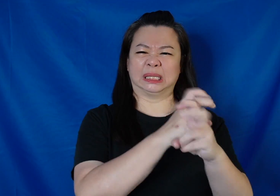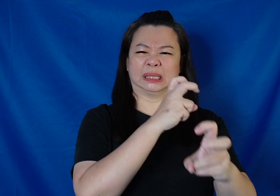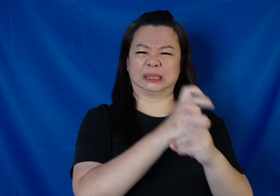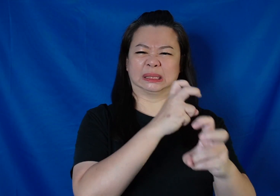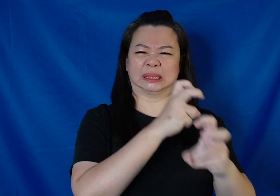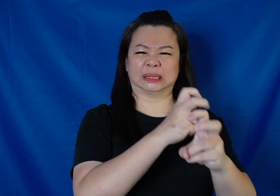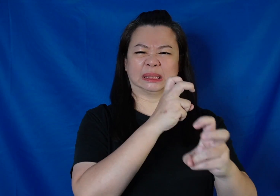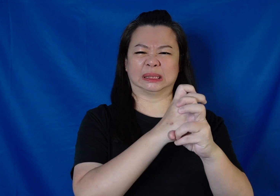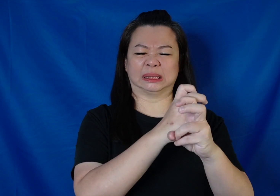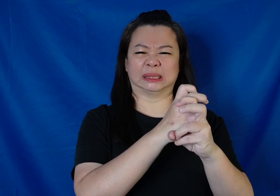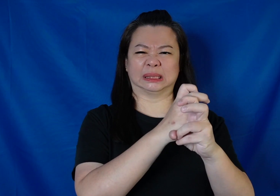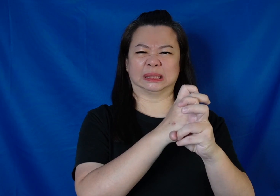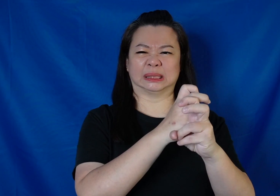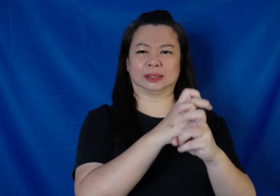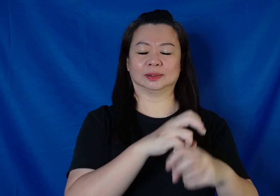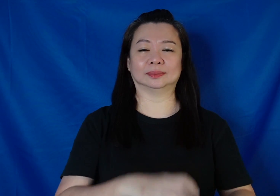HARD, difficult (VAR. 1)